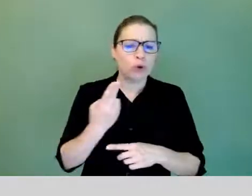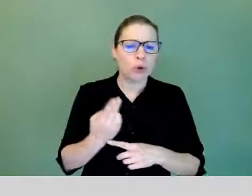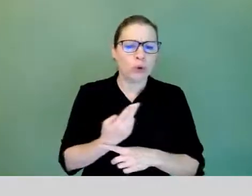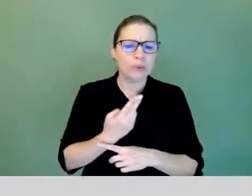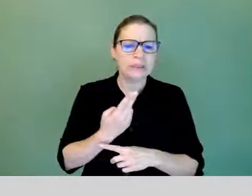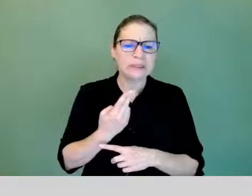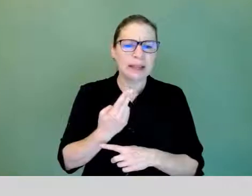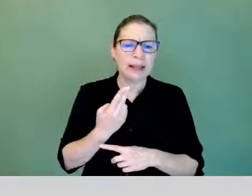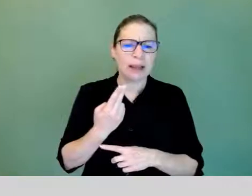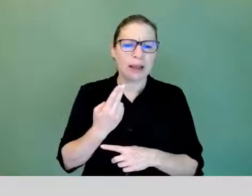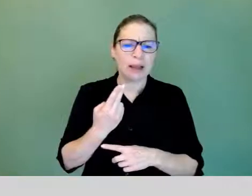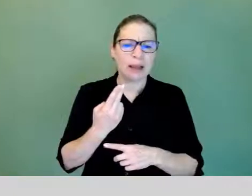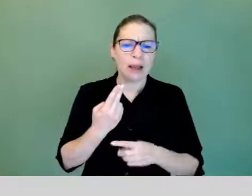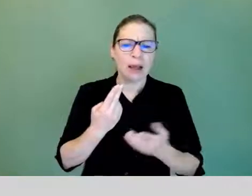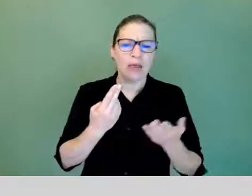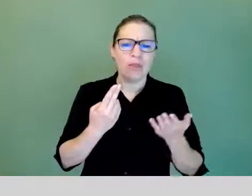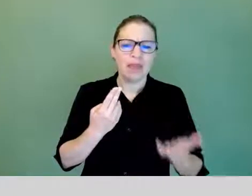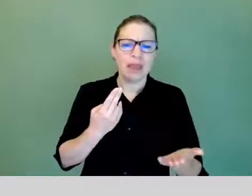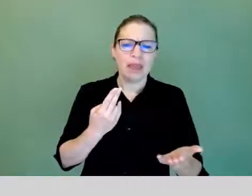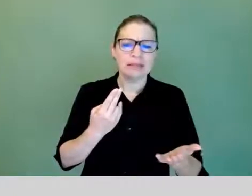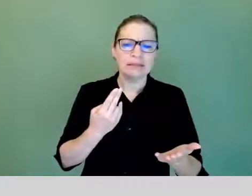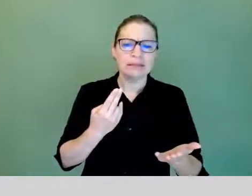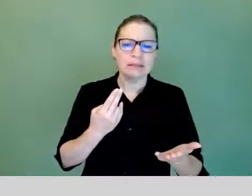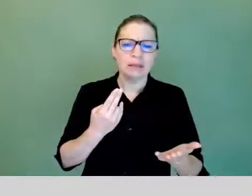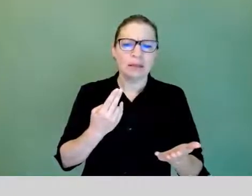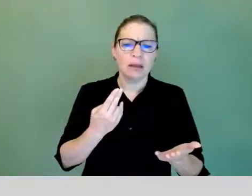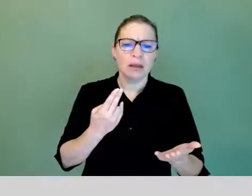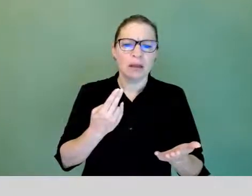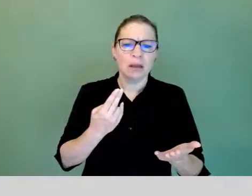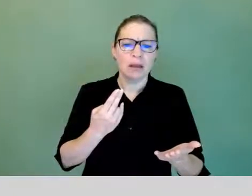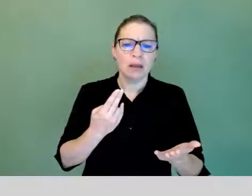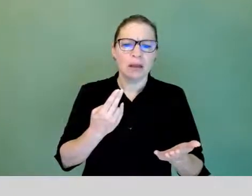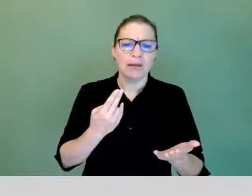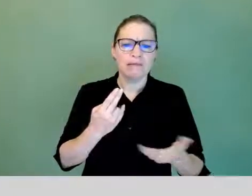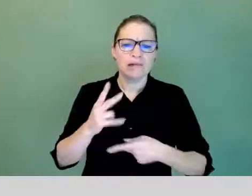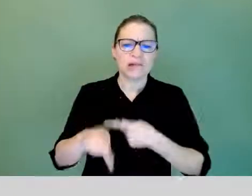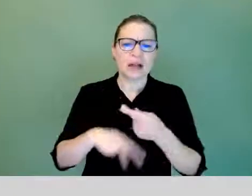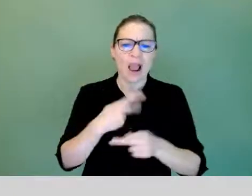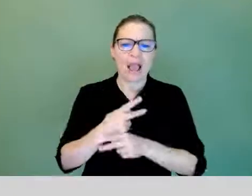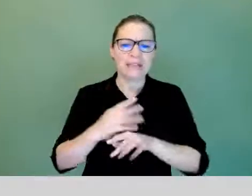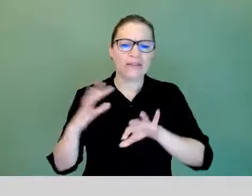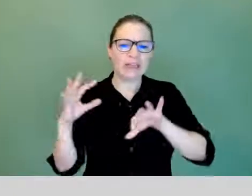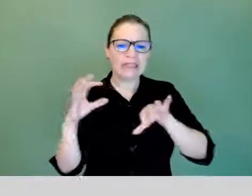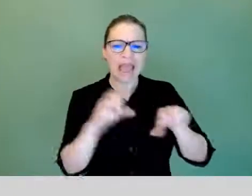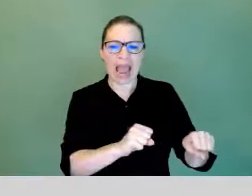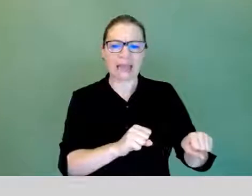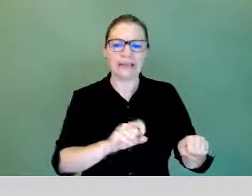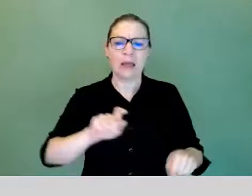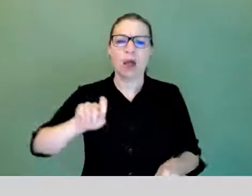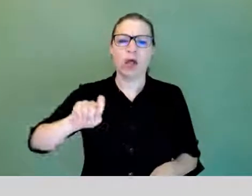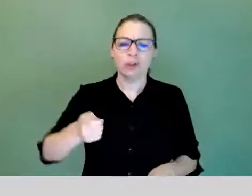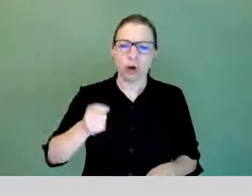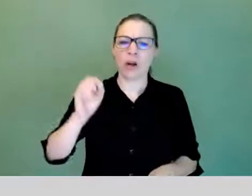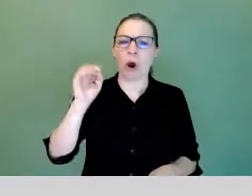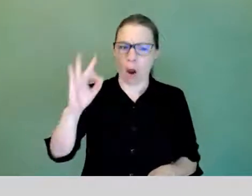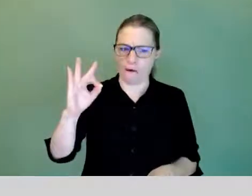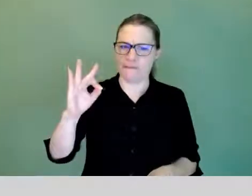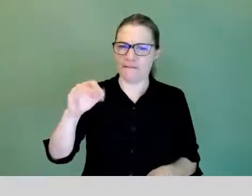with custom template tag, the safe template tag mark_safe and when auto escape is turned off. So you should also be very careful